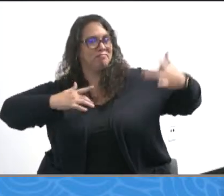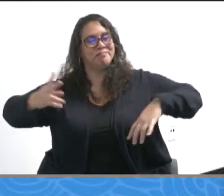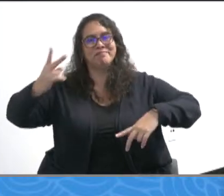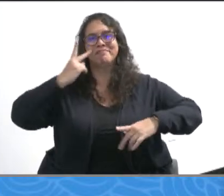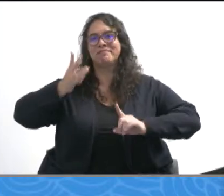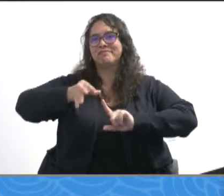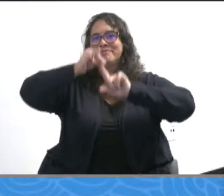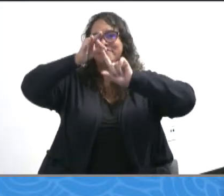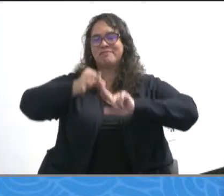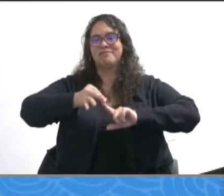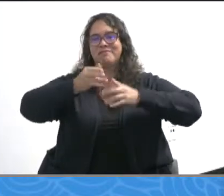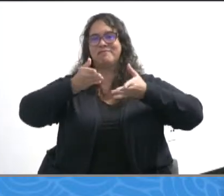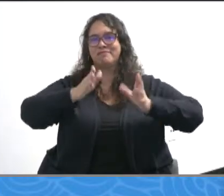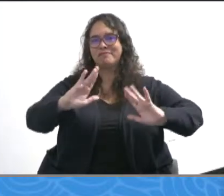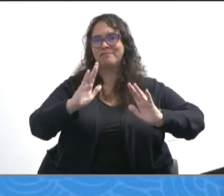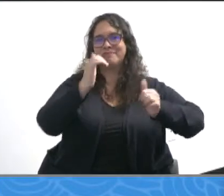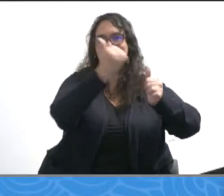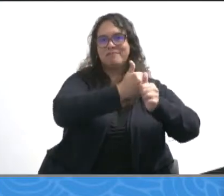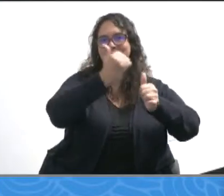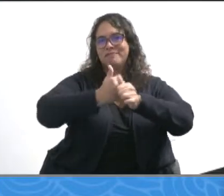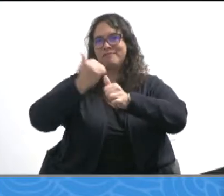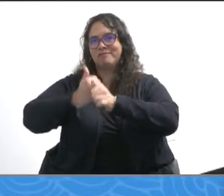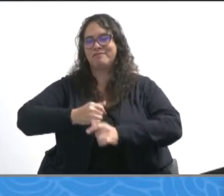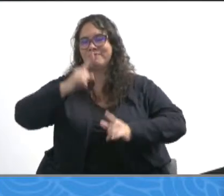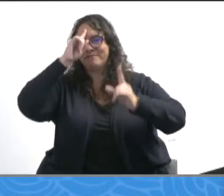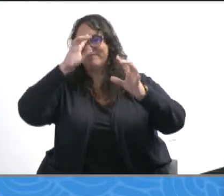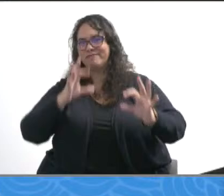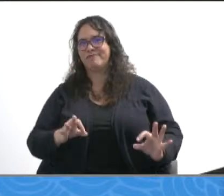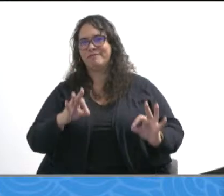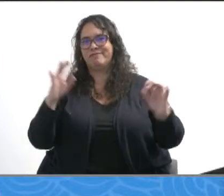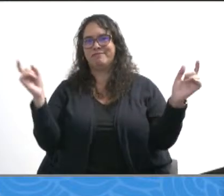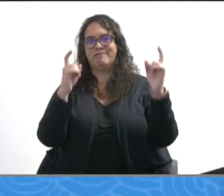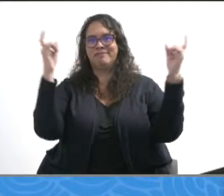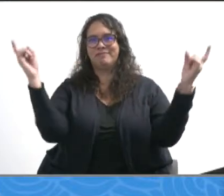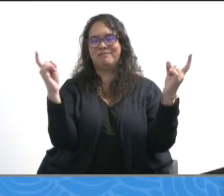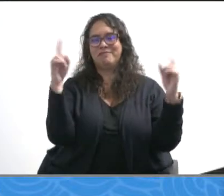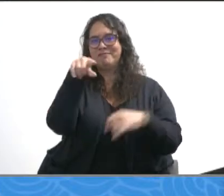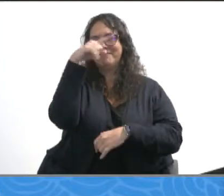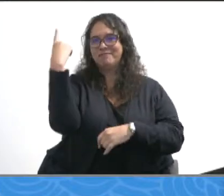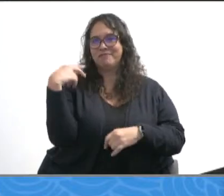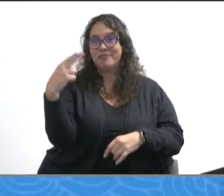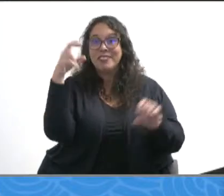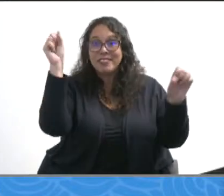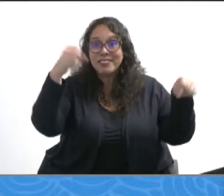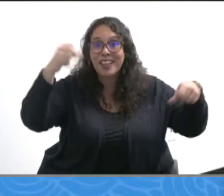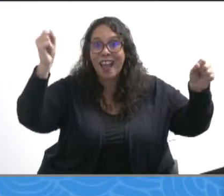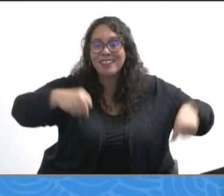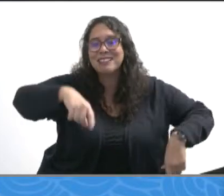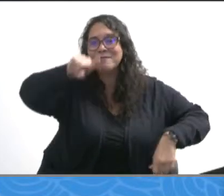each of them chose to celebrate Black history. Yes, Black History Month is an opportunity